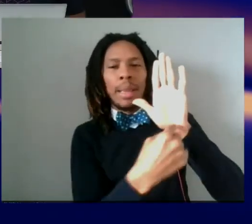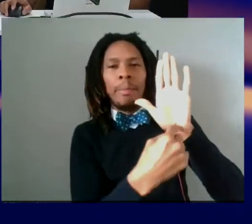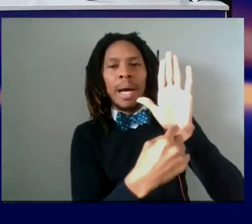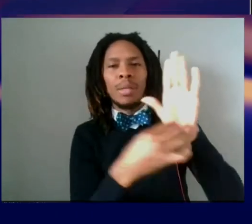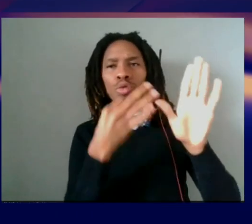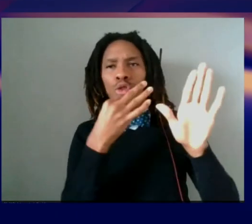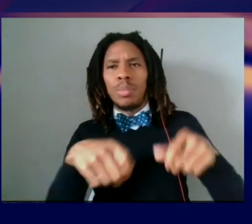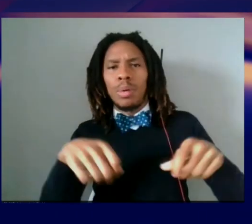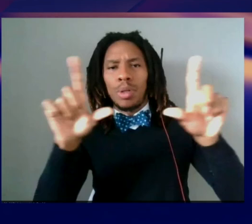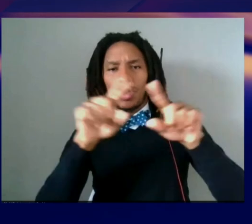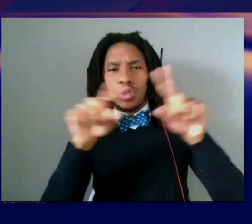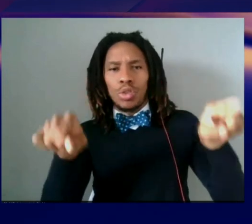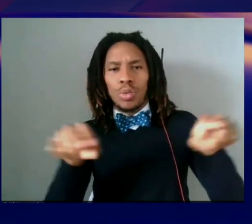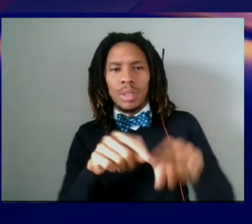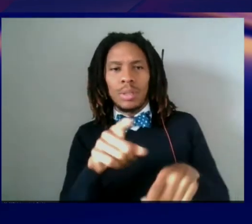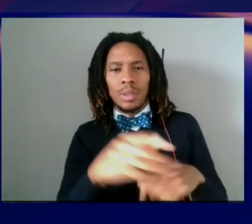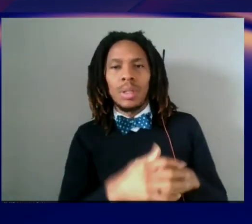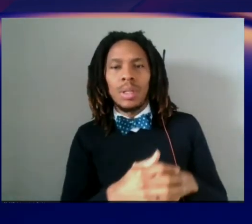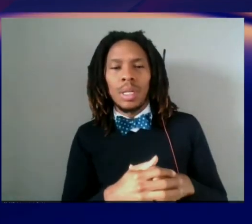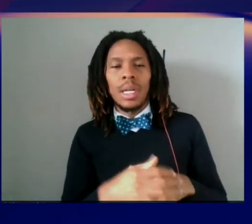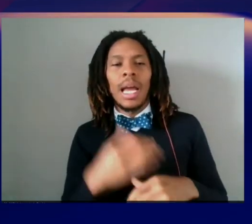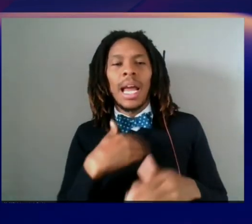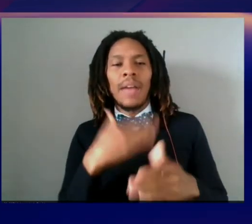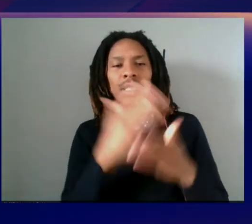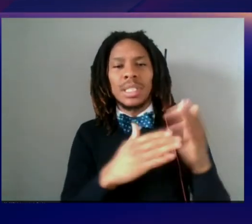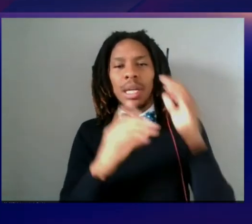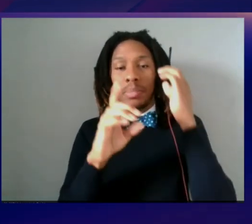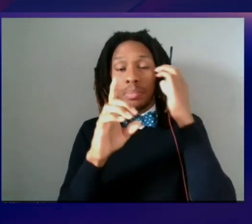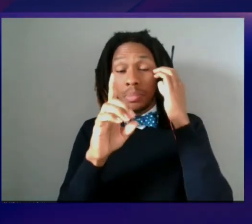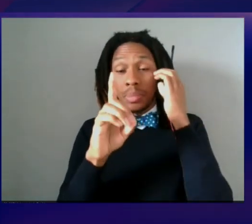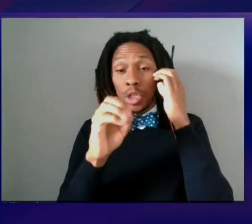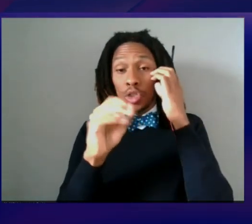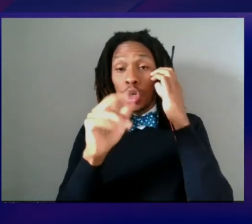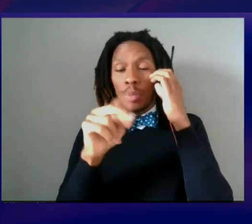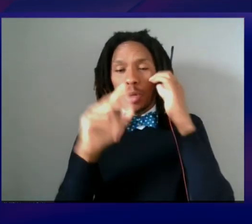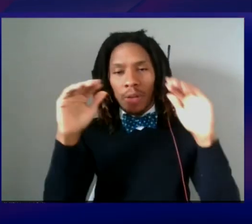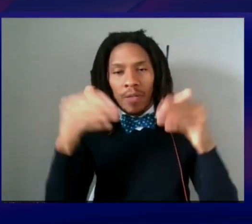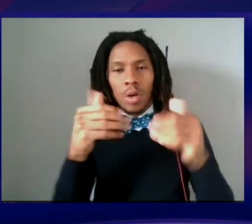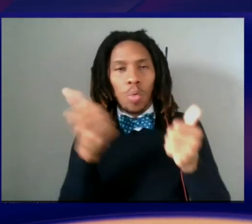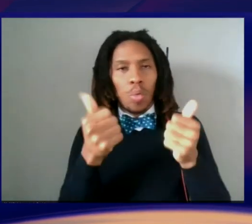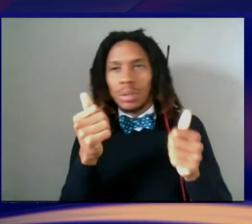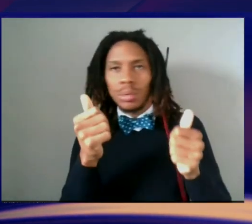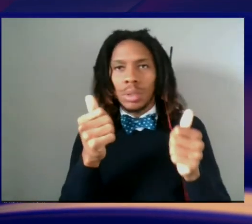We have certain domains to help you focus on where you can apply your energy and your knowledge.